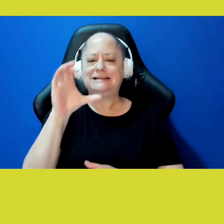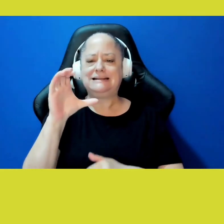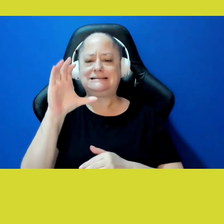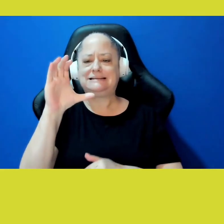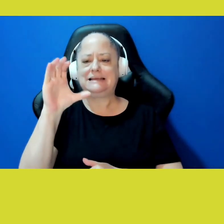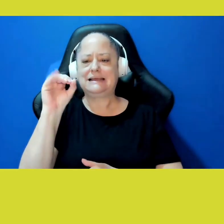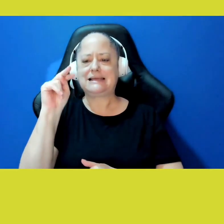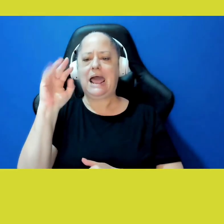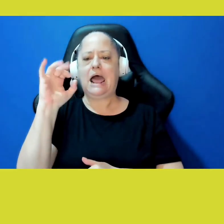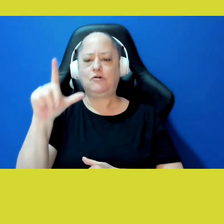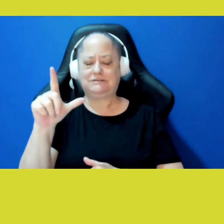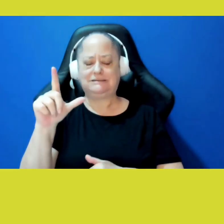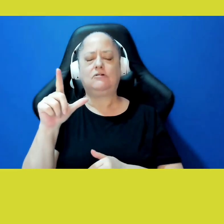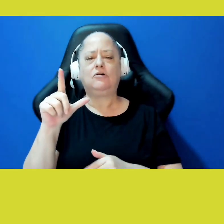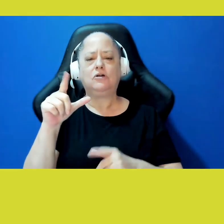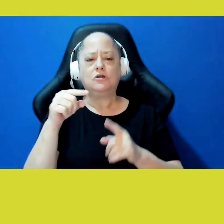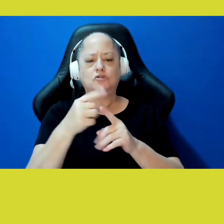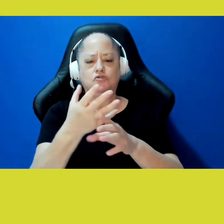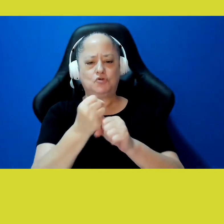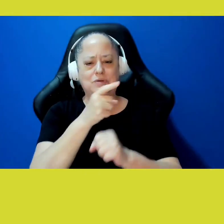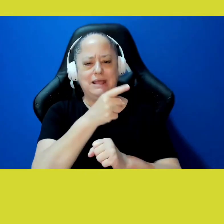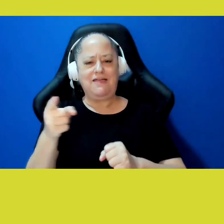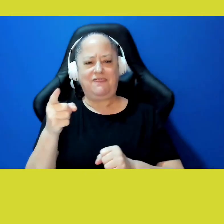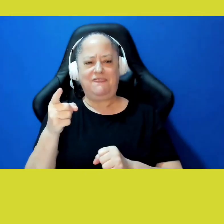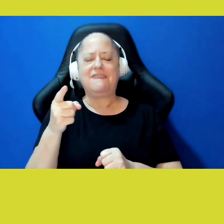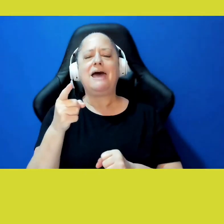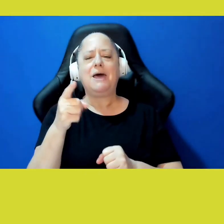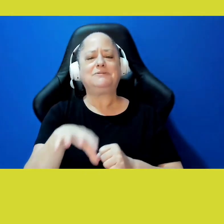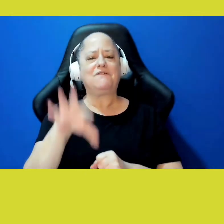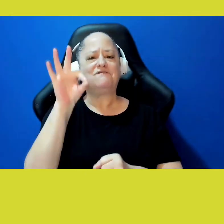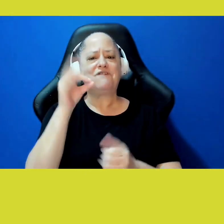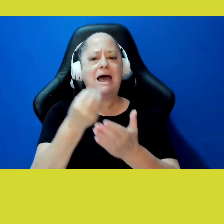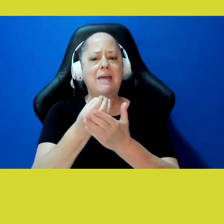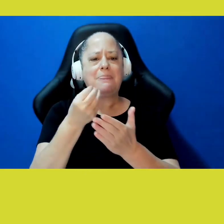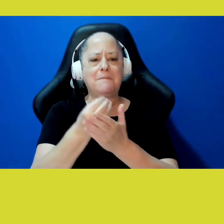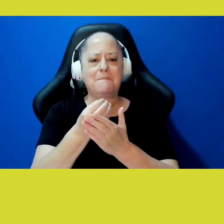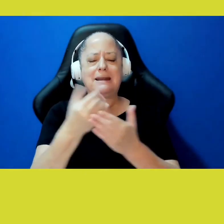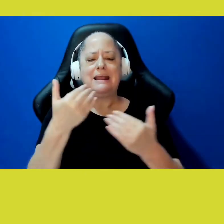we can get them and their markups to find the money so that we can have vouchers to get as many unhoused off